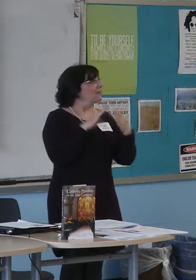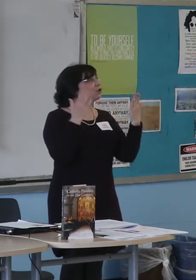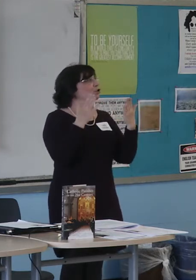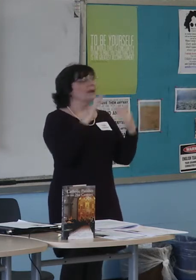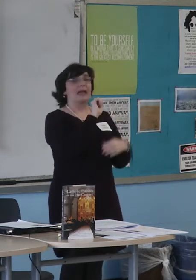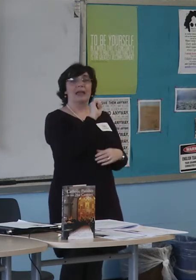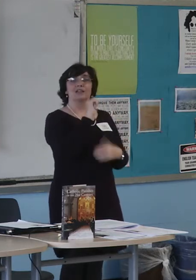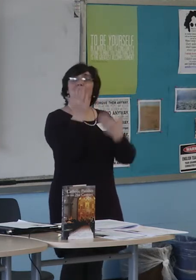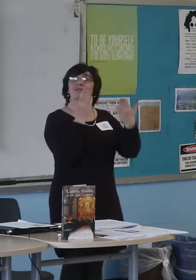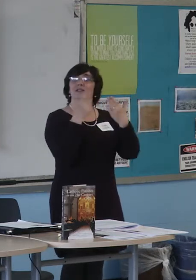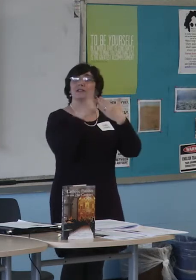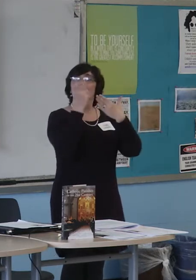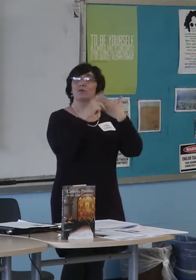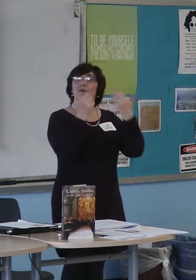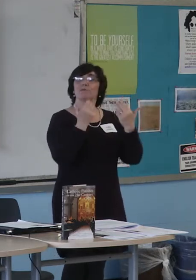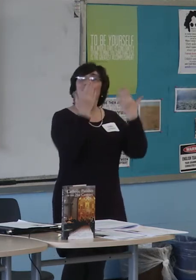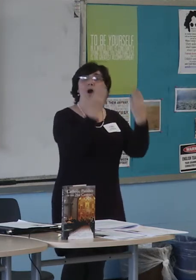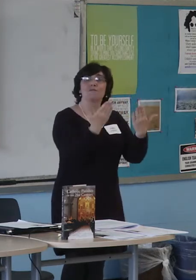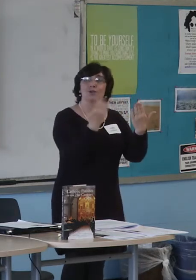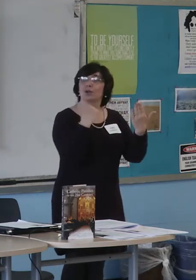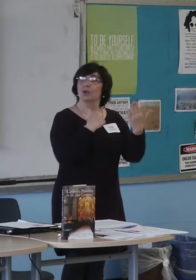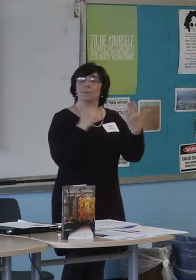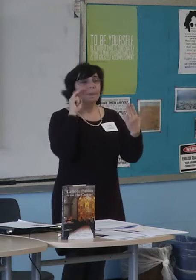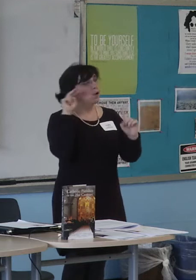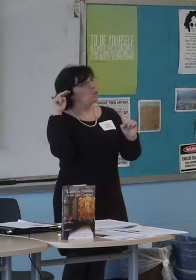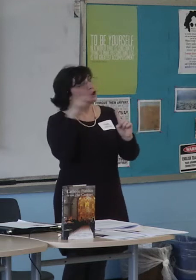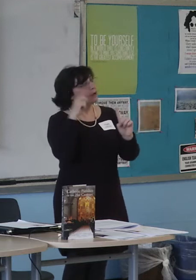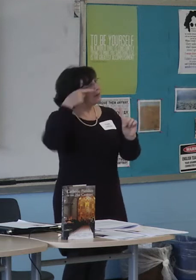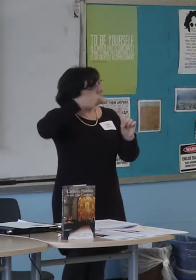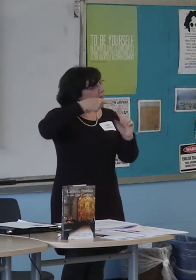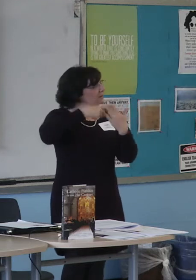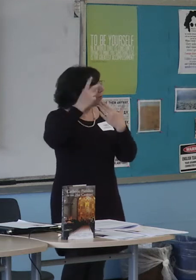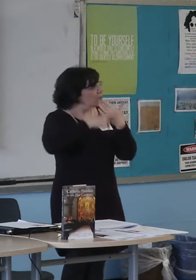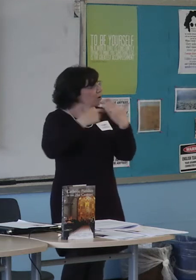offered, and so we looked at specific programs. So you have areas pro-life